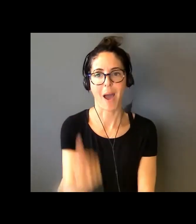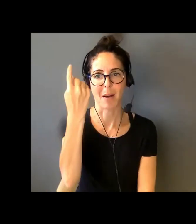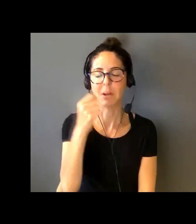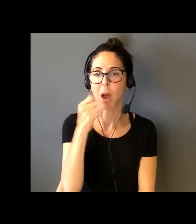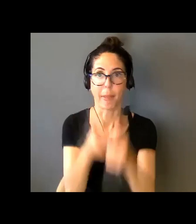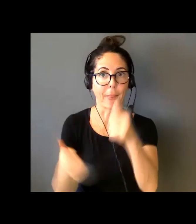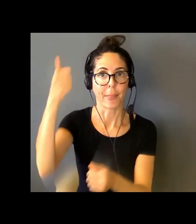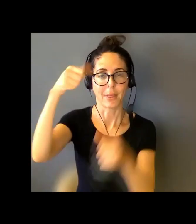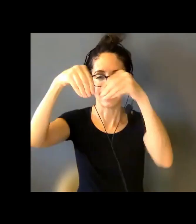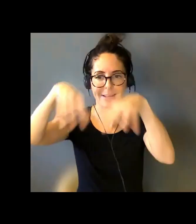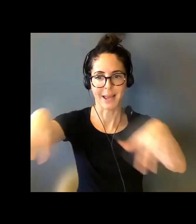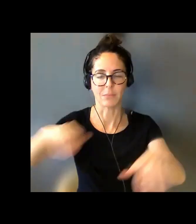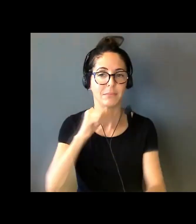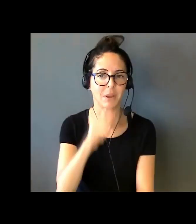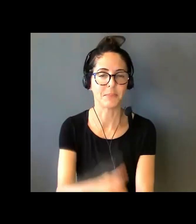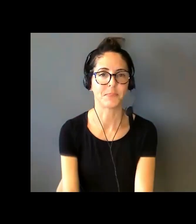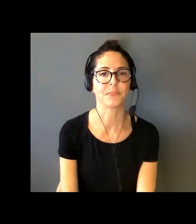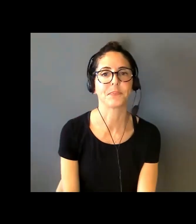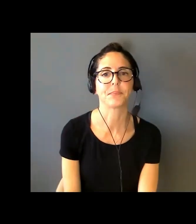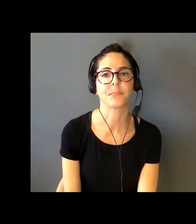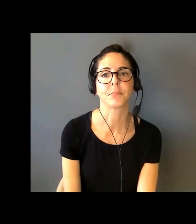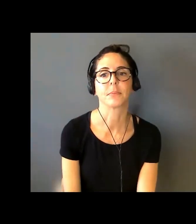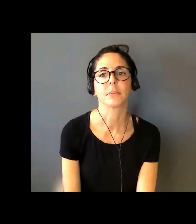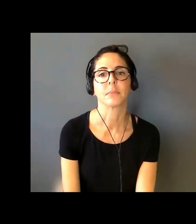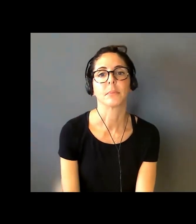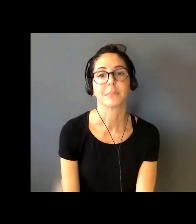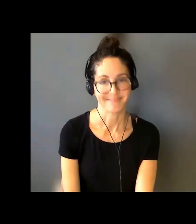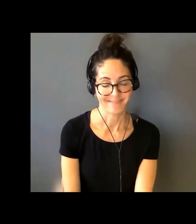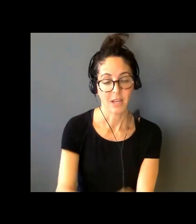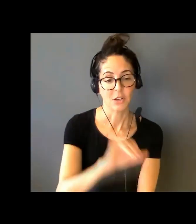Wonderful, and that means Evelyn had a beautiful concluding thought as well. The floor is for